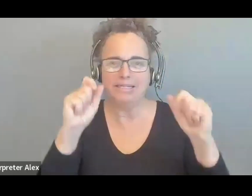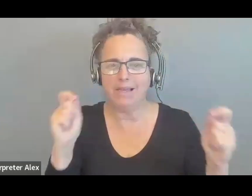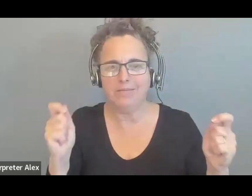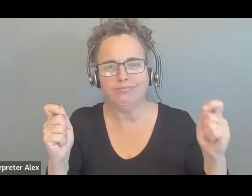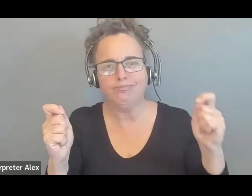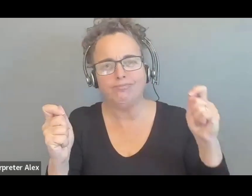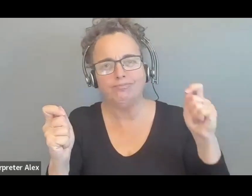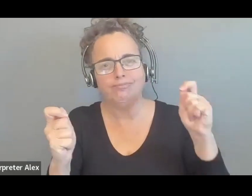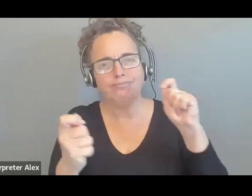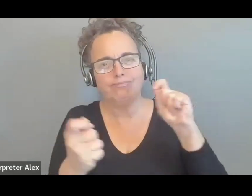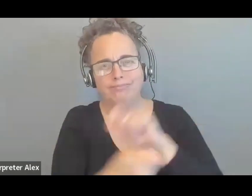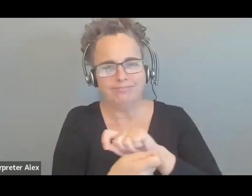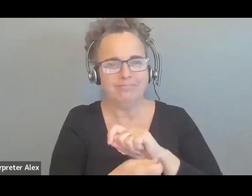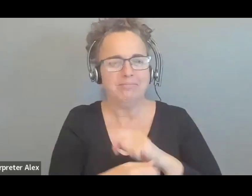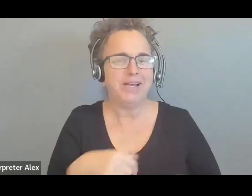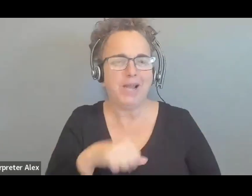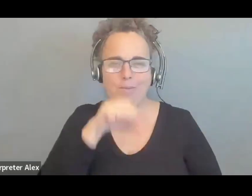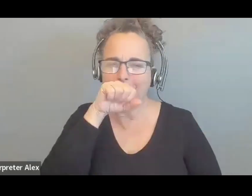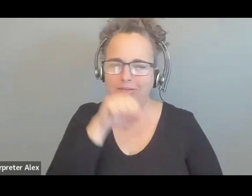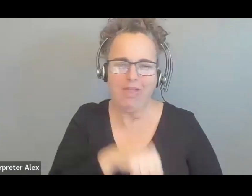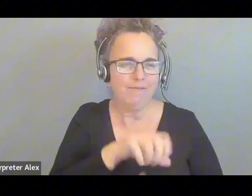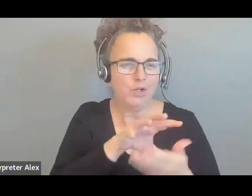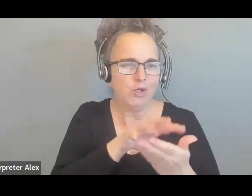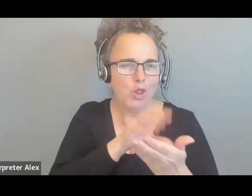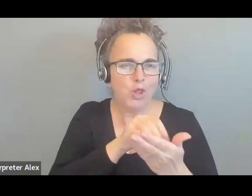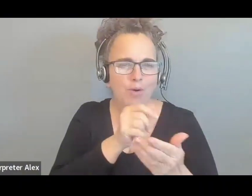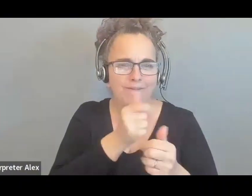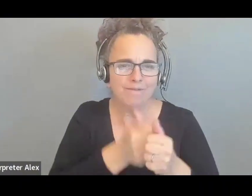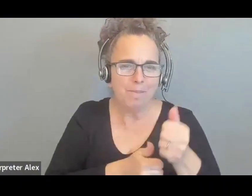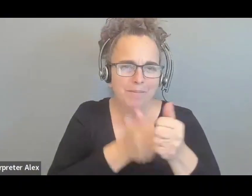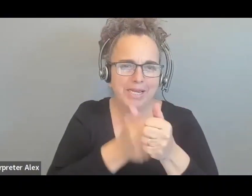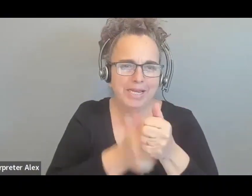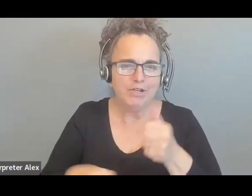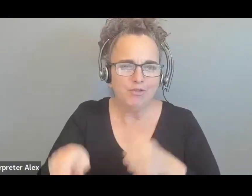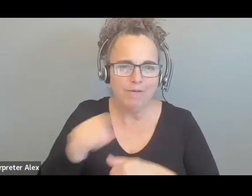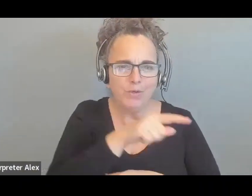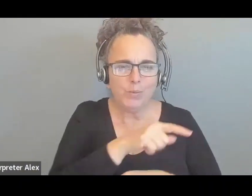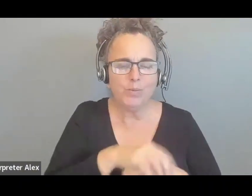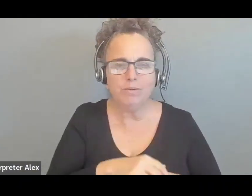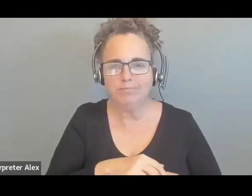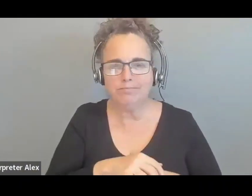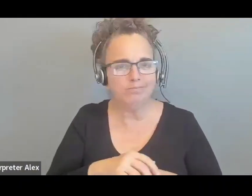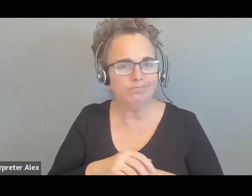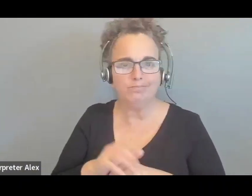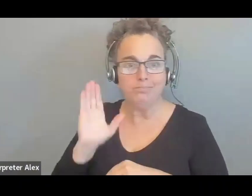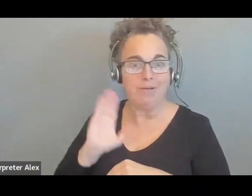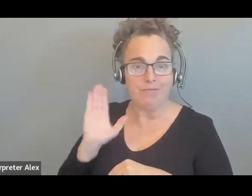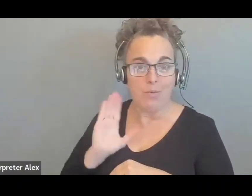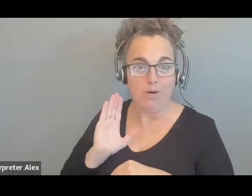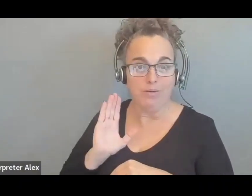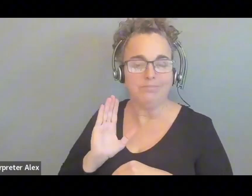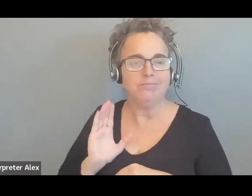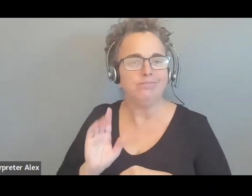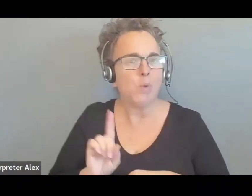and I would love to learn from each of you, where have we been, where are we now